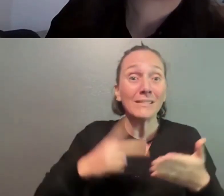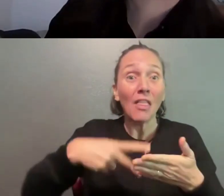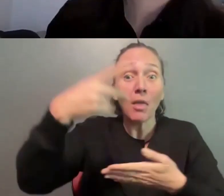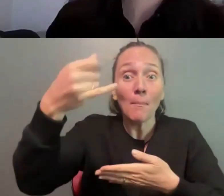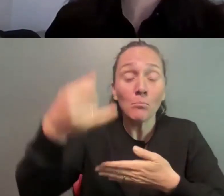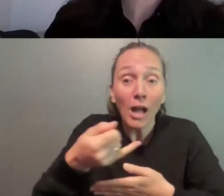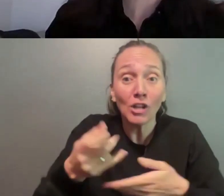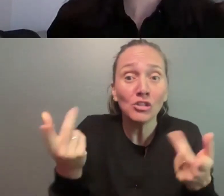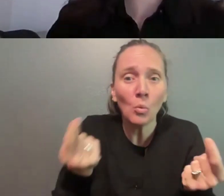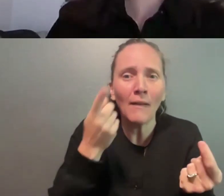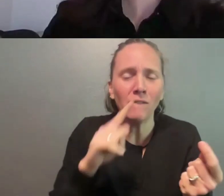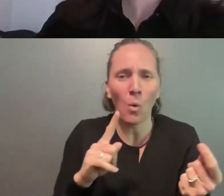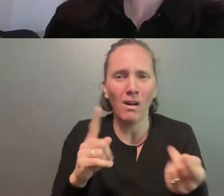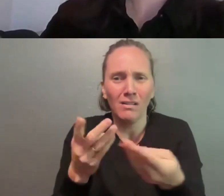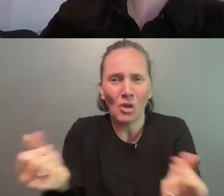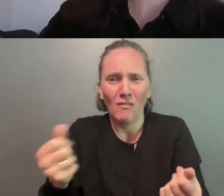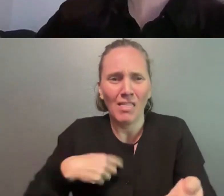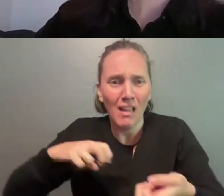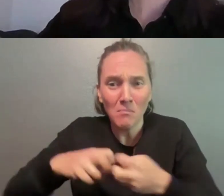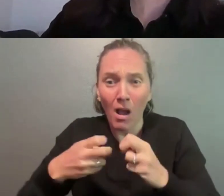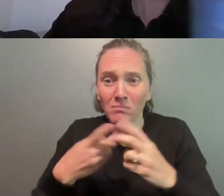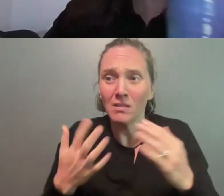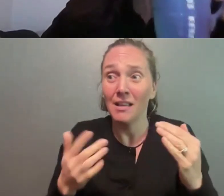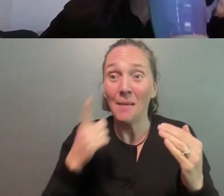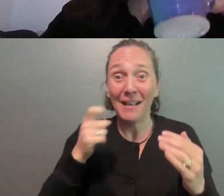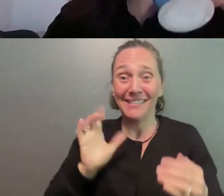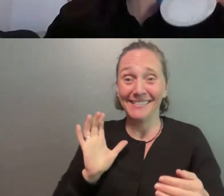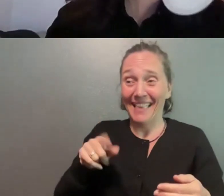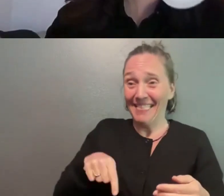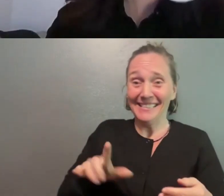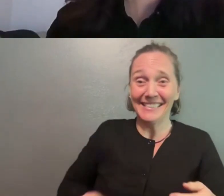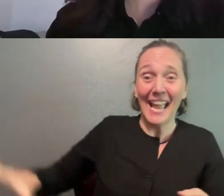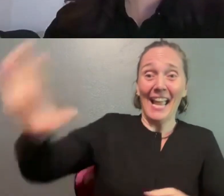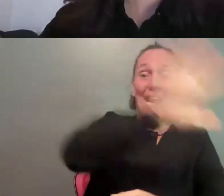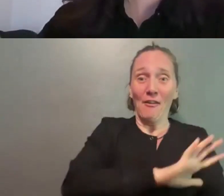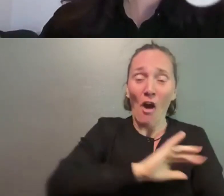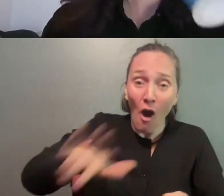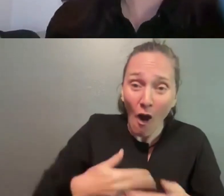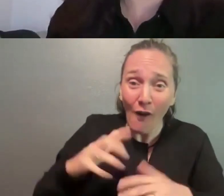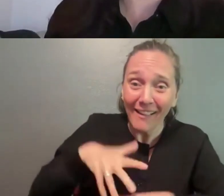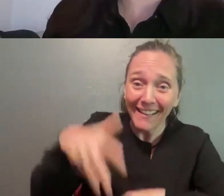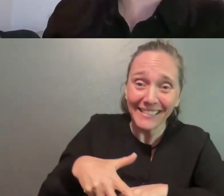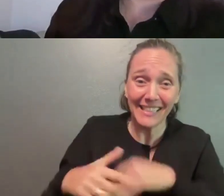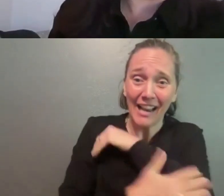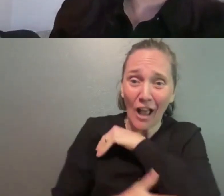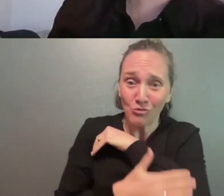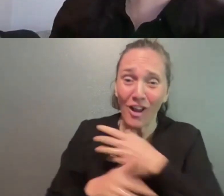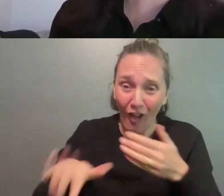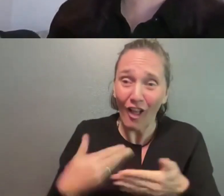Because all of this area is Indian Country and also considering that at the School of Social Work we have the IWRI Indigenous